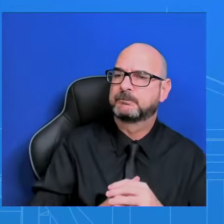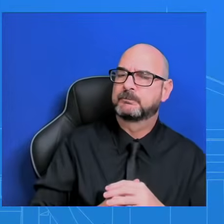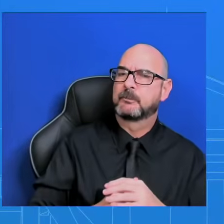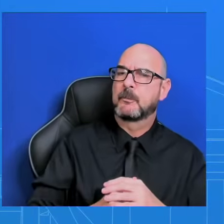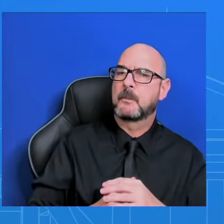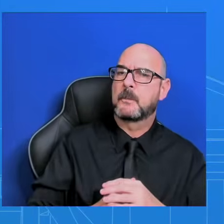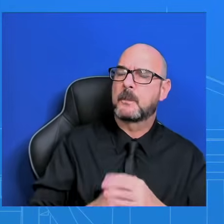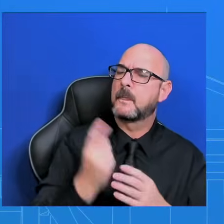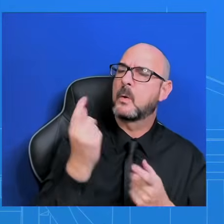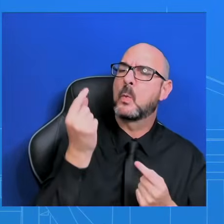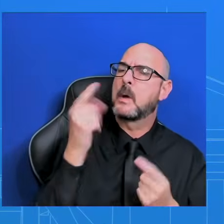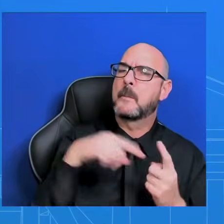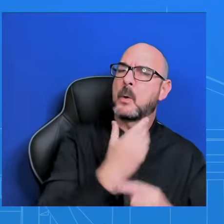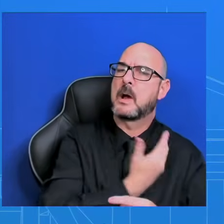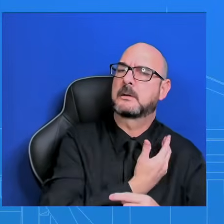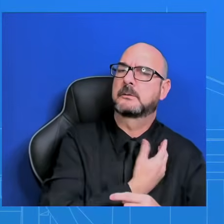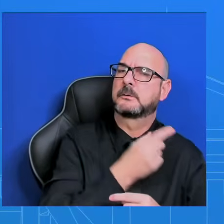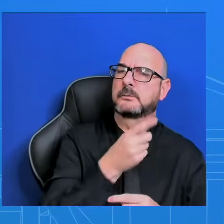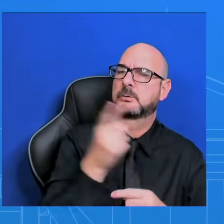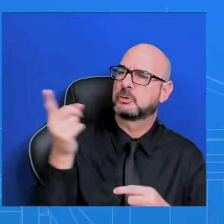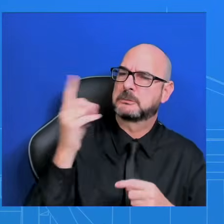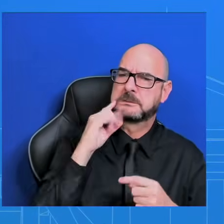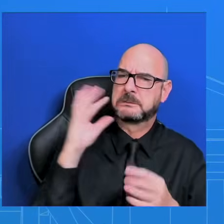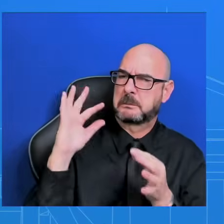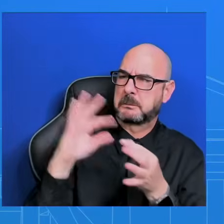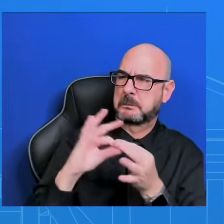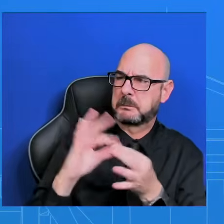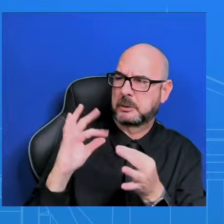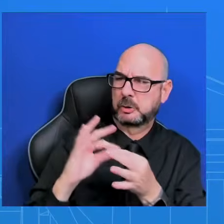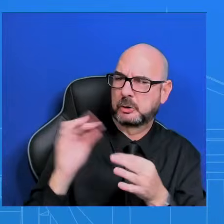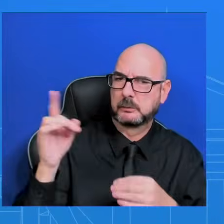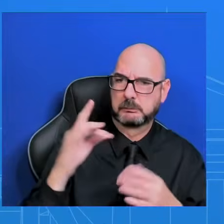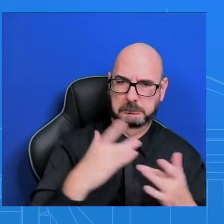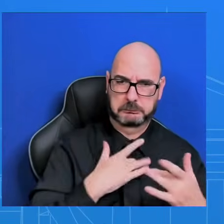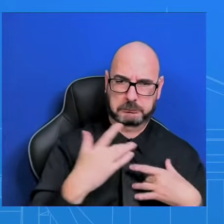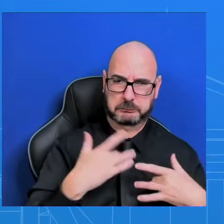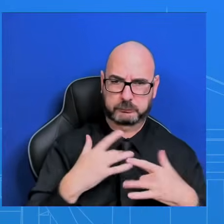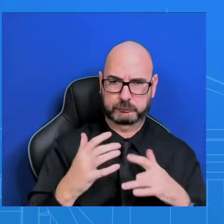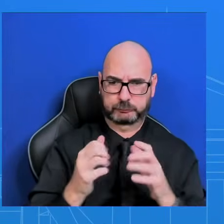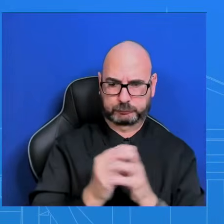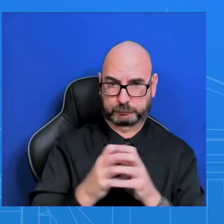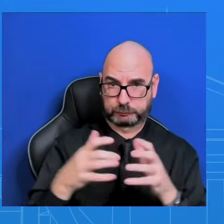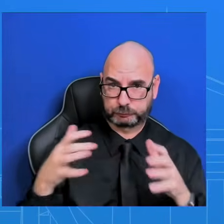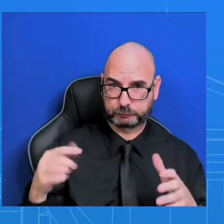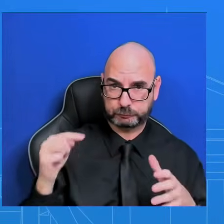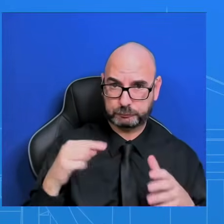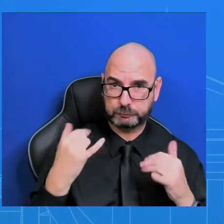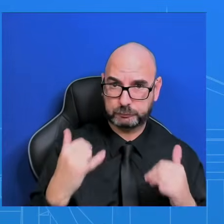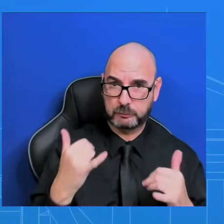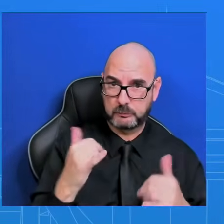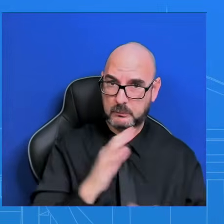about the conflict spreading. Now we have reports that a Palestinian American teenager was killed today in the West Bank. Can you confirm that?